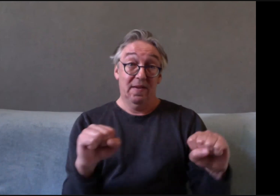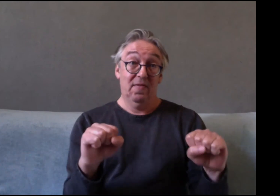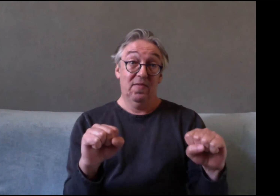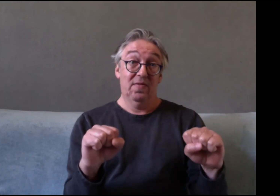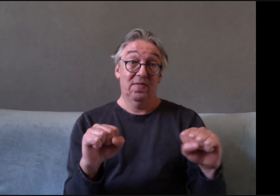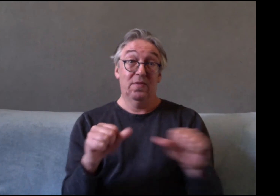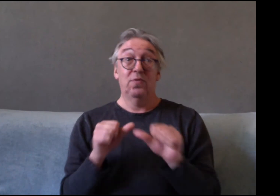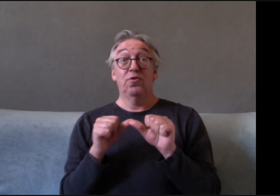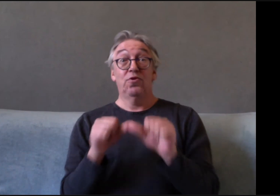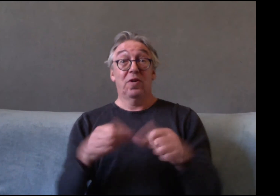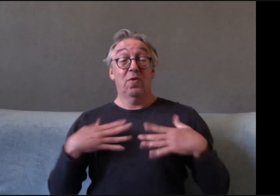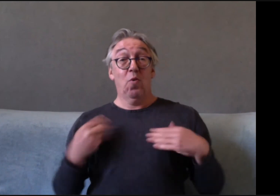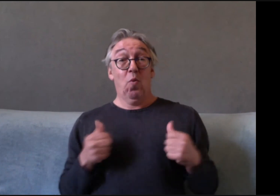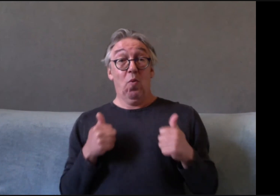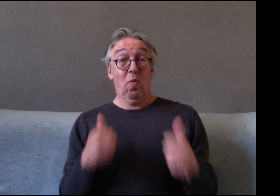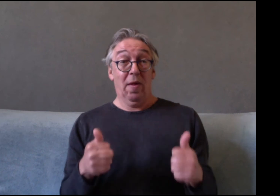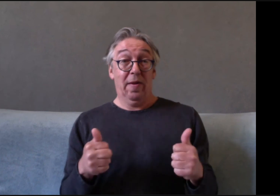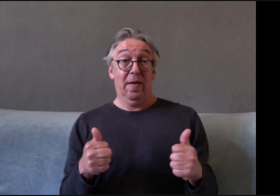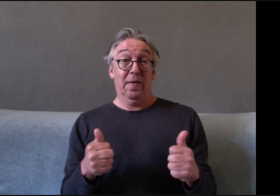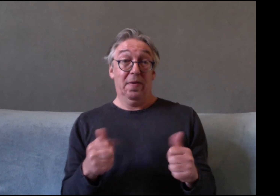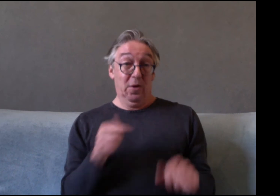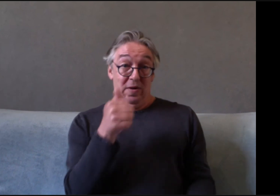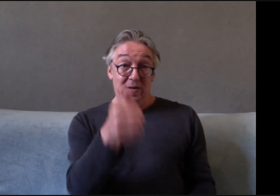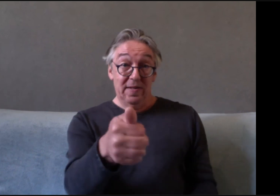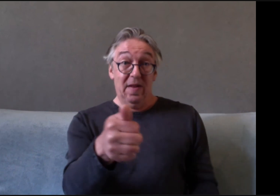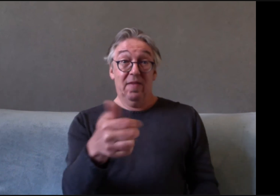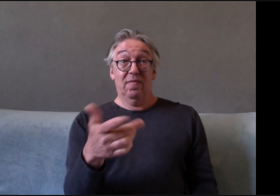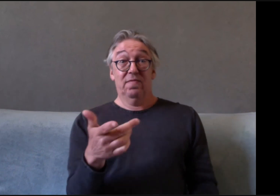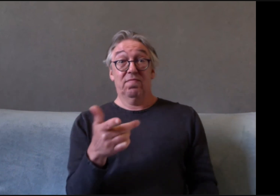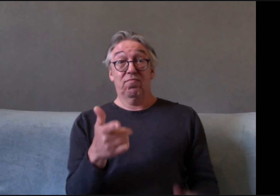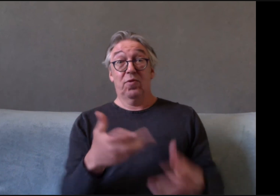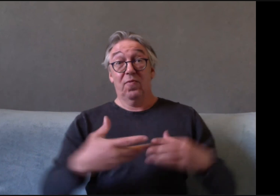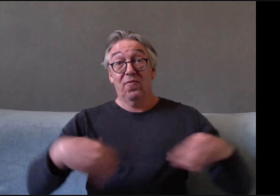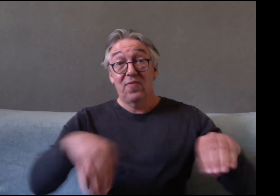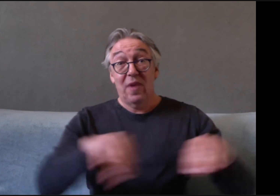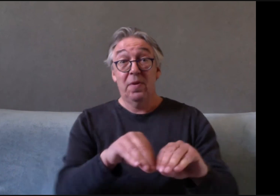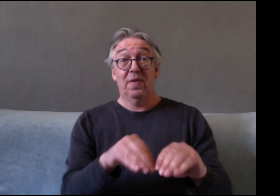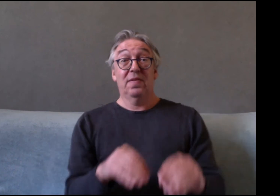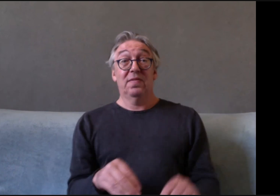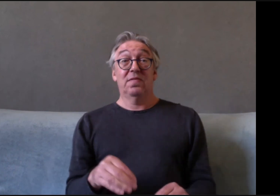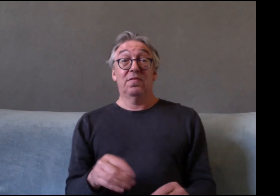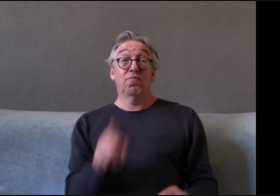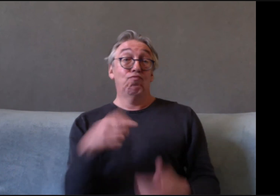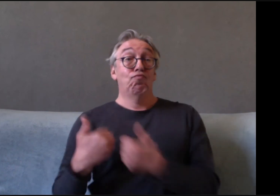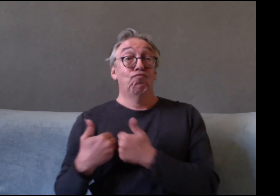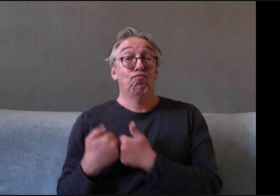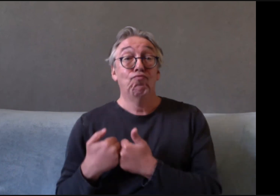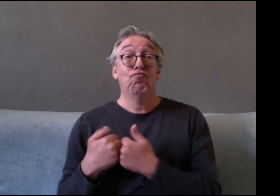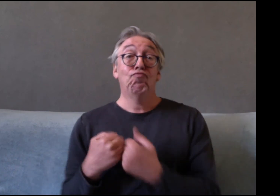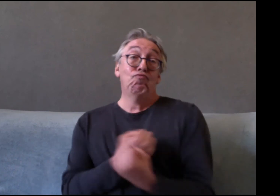Yourselves, your family members, your beloved ones, and do your best for our colleagues.